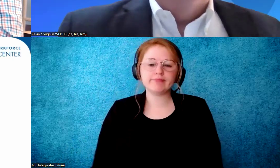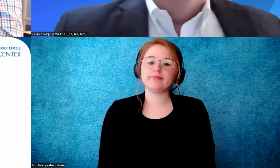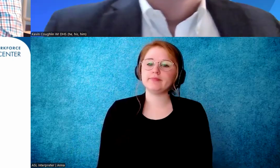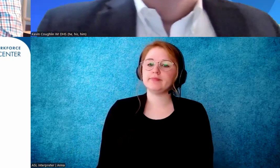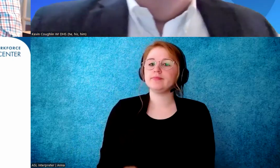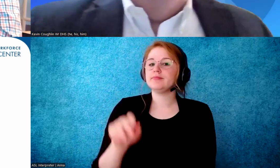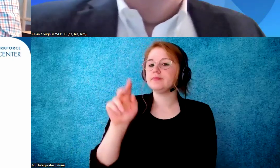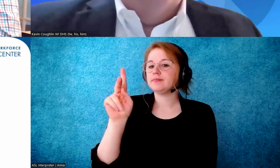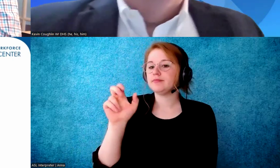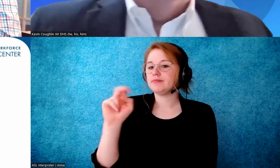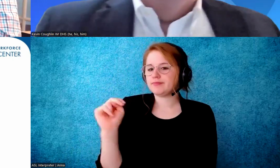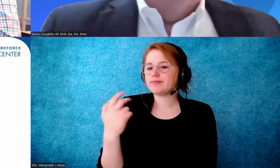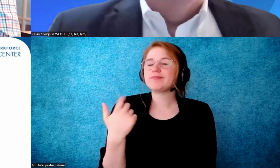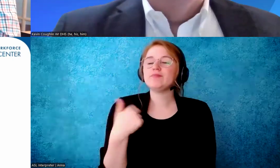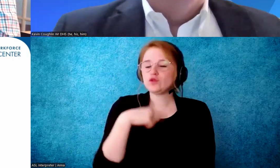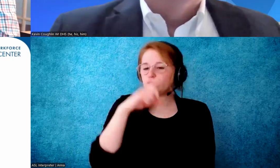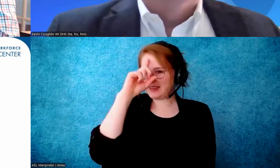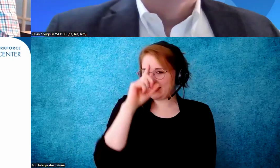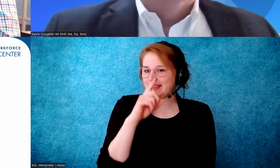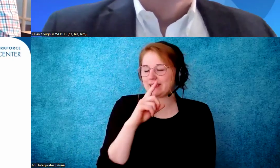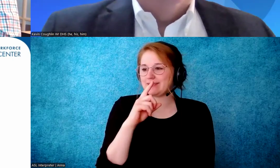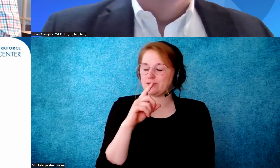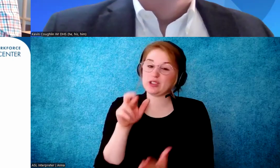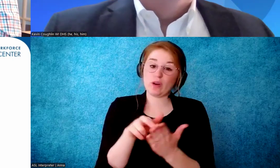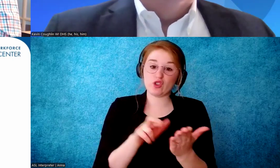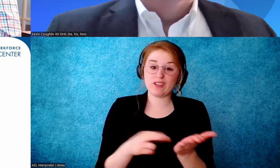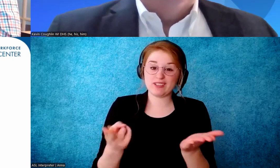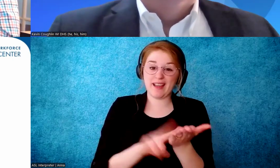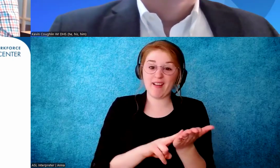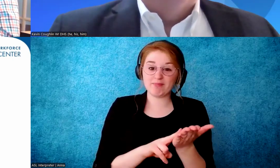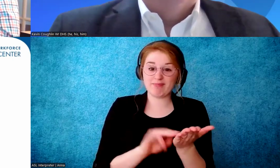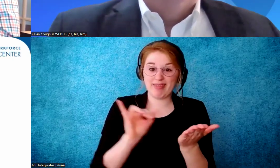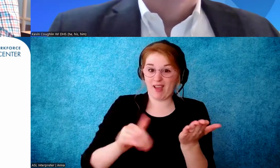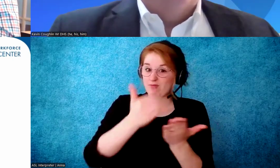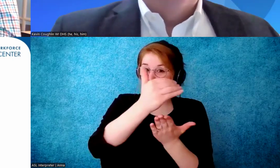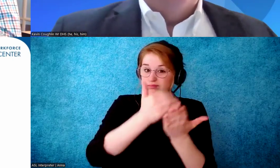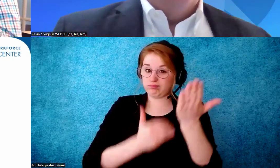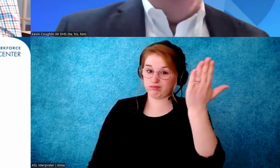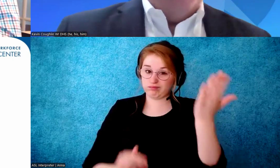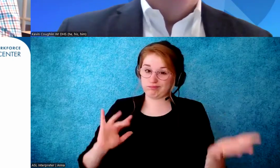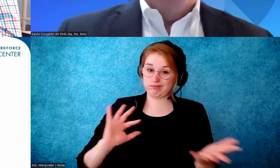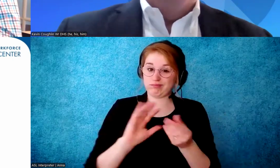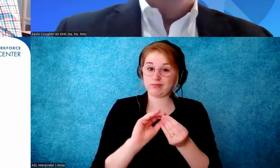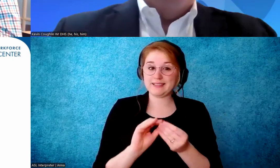Well, I think, I mean our big number is registrations. You know, that's their job.